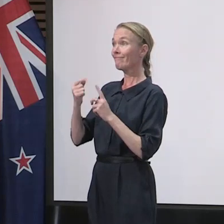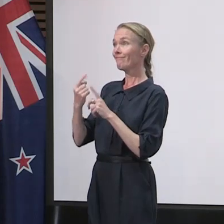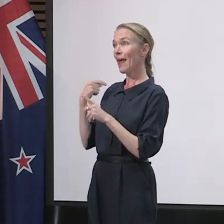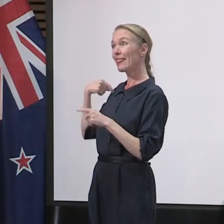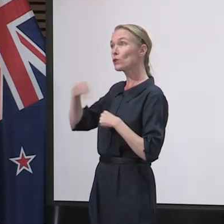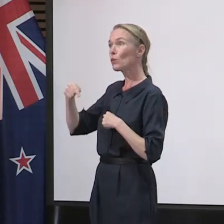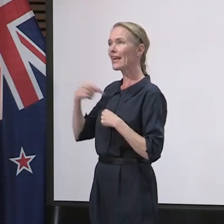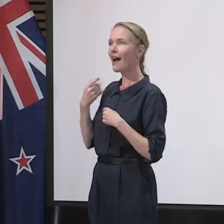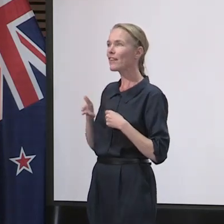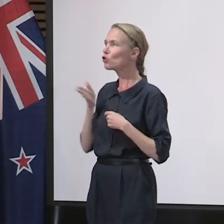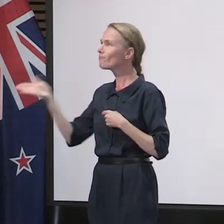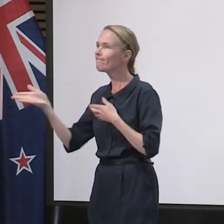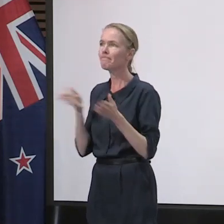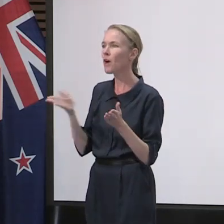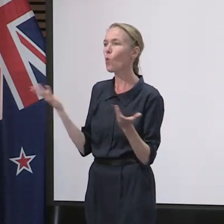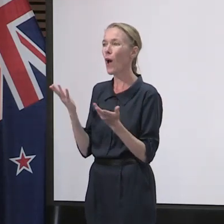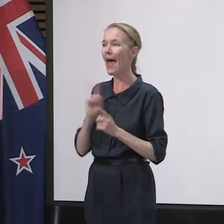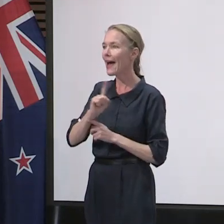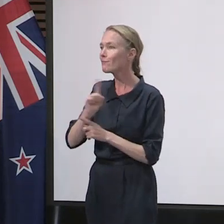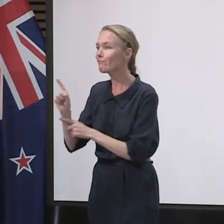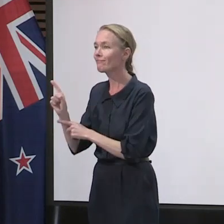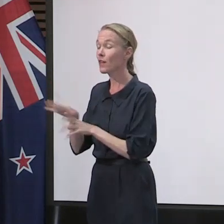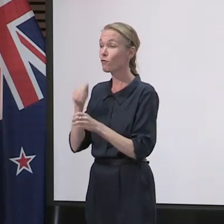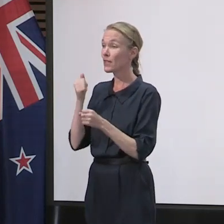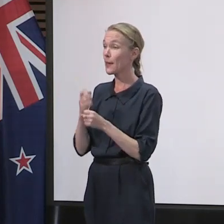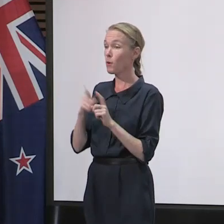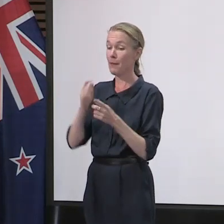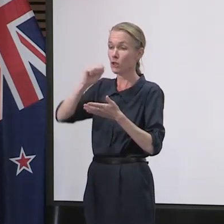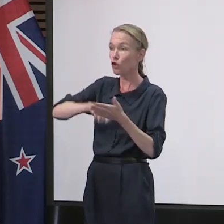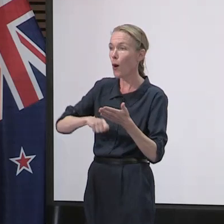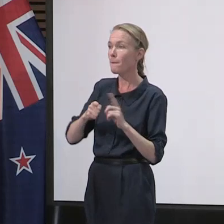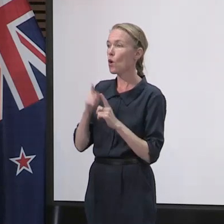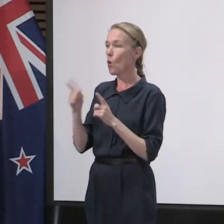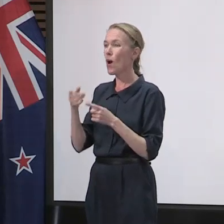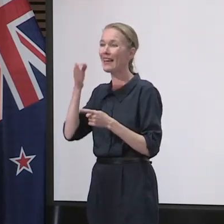way. Most people know when